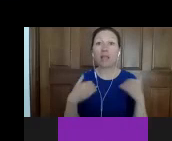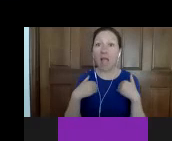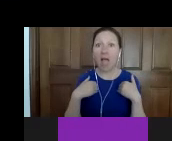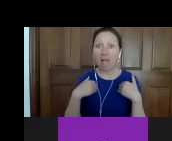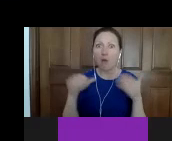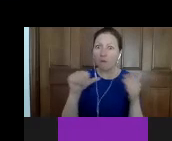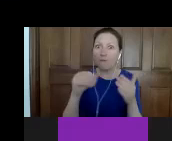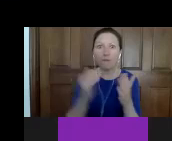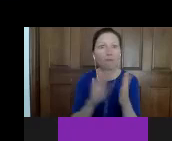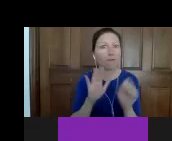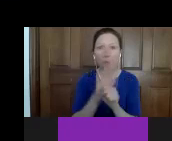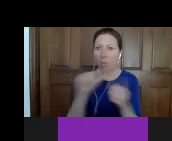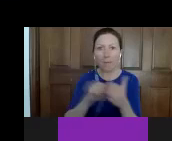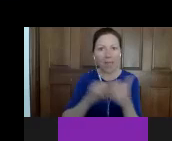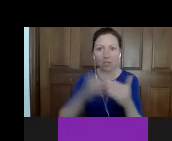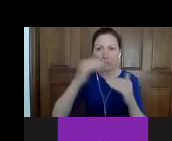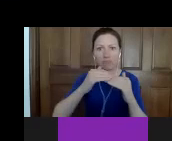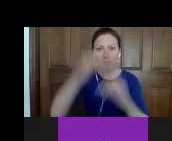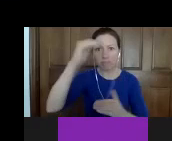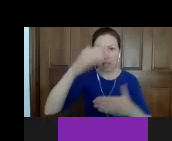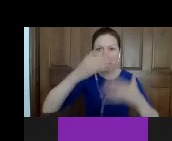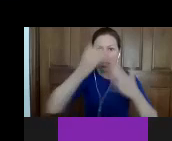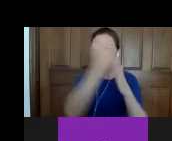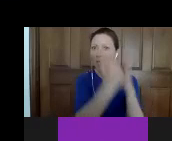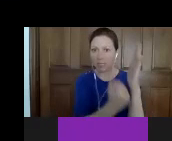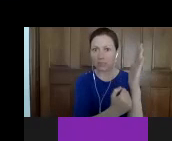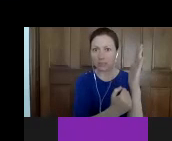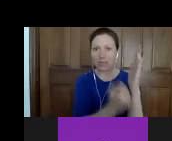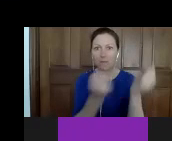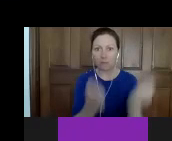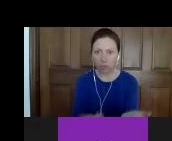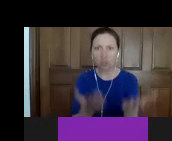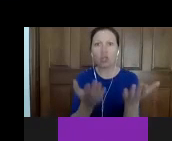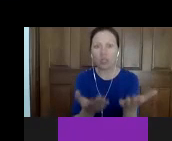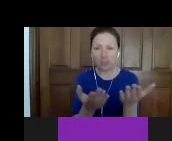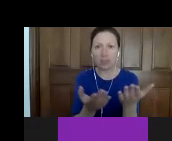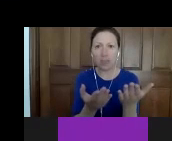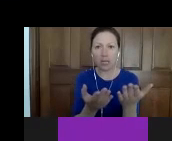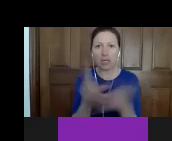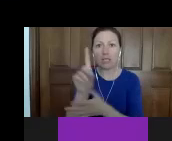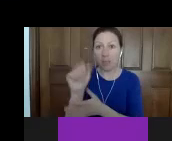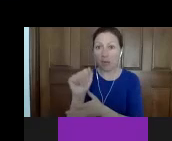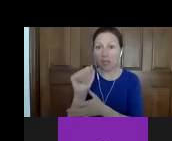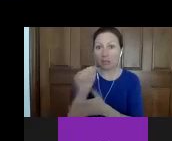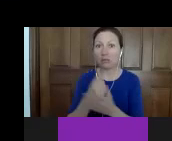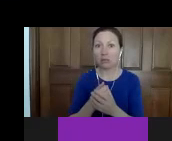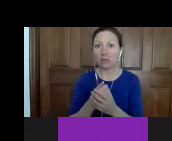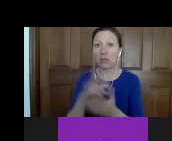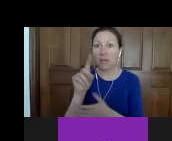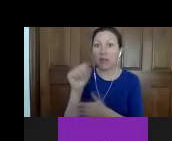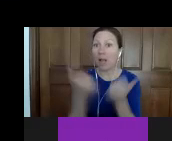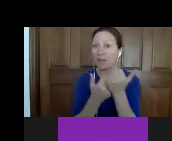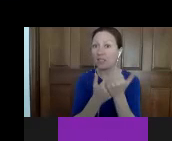list of recommended disability accommodation as. If you've got the ability to talk to an